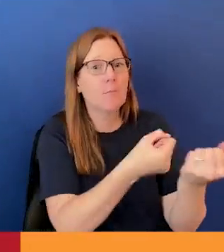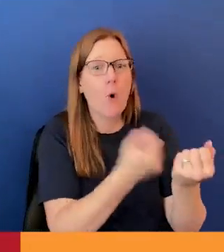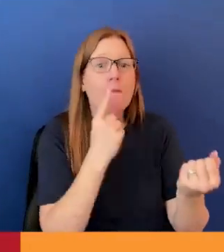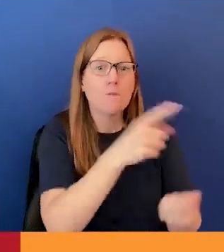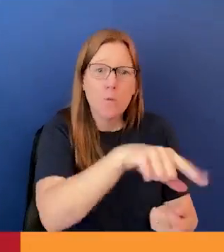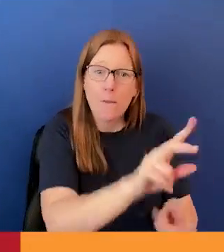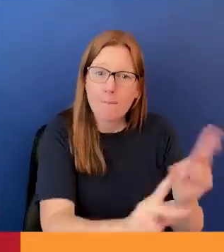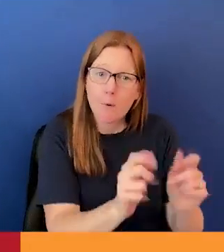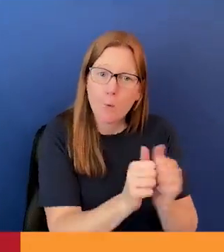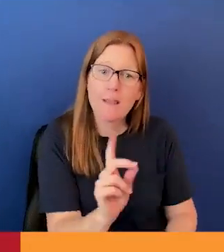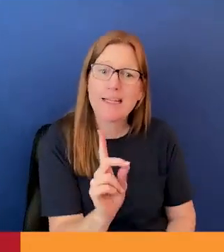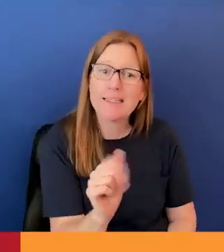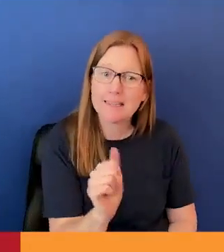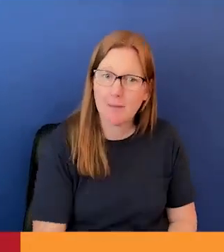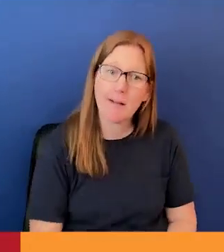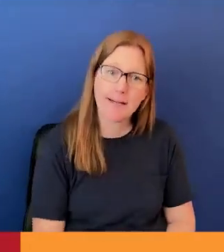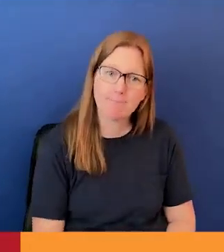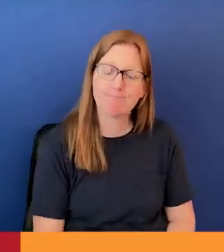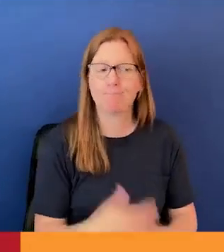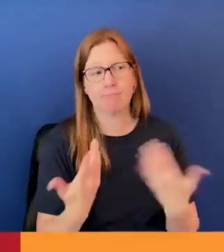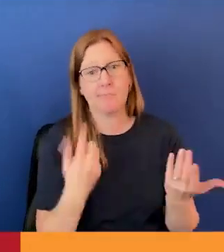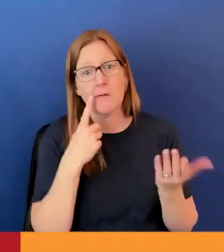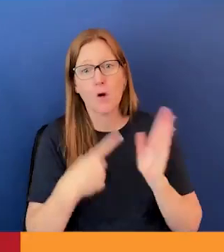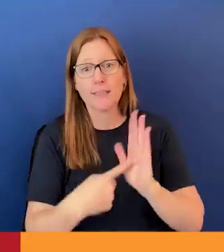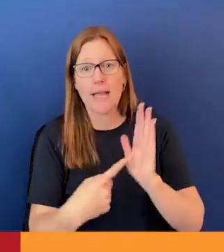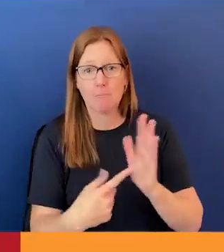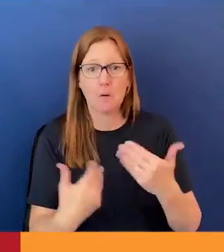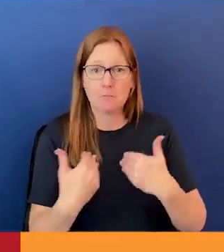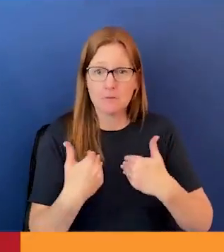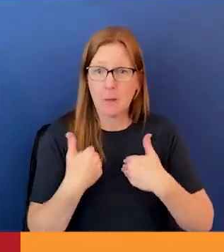That may be someone who is, has a spinal cord injury and is incapable